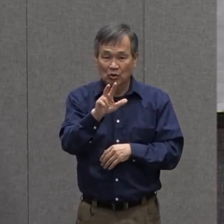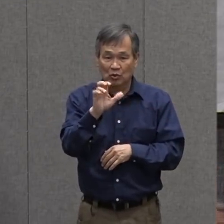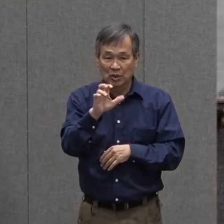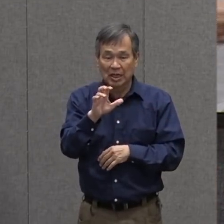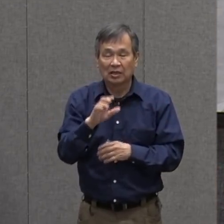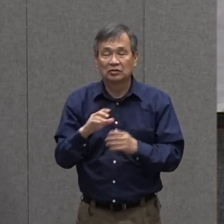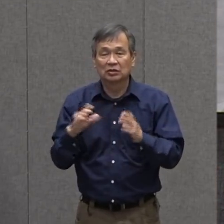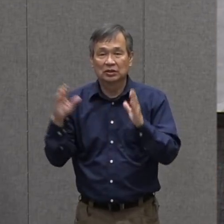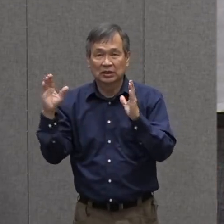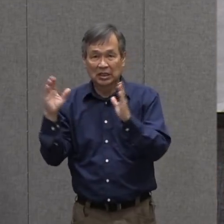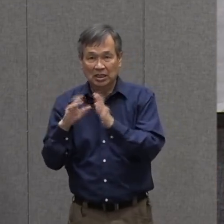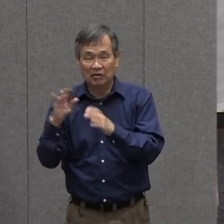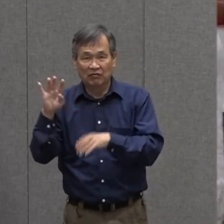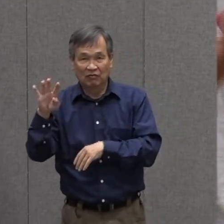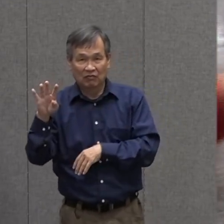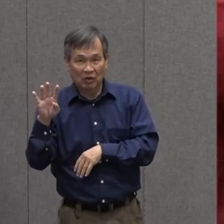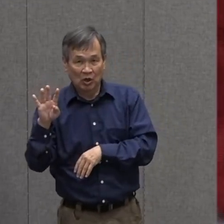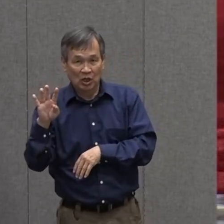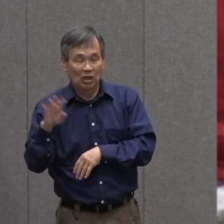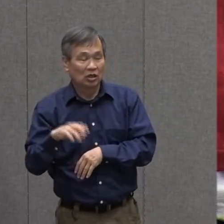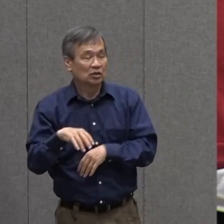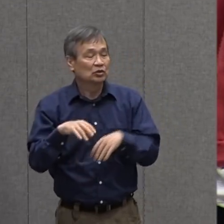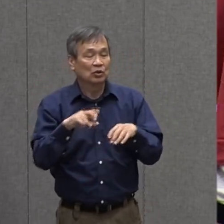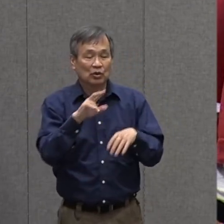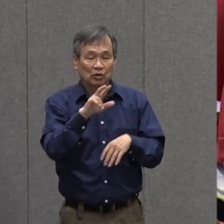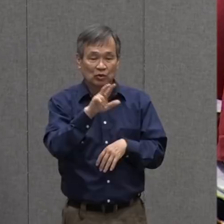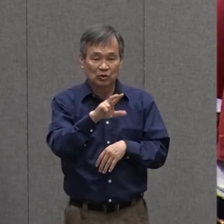So I think 364 is gonna be our next number.